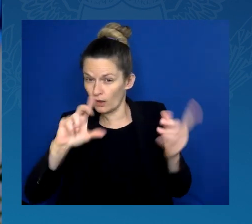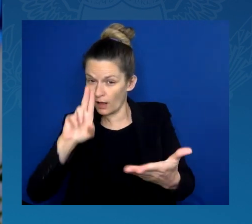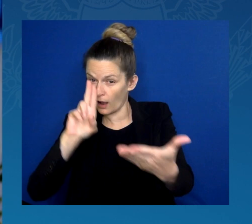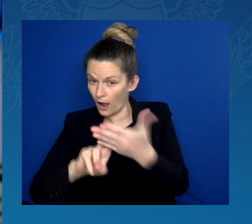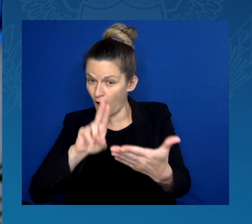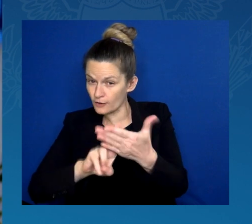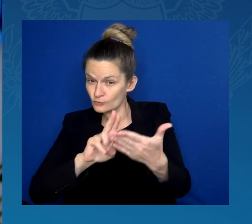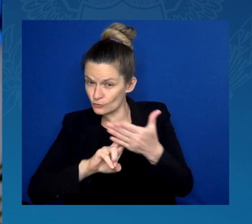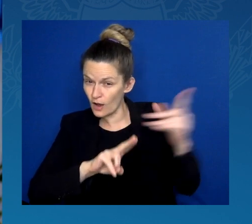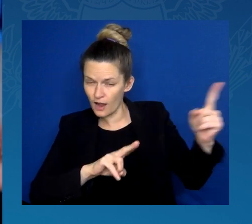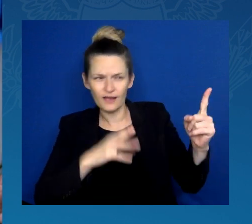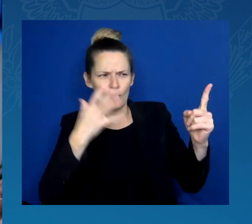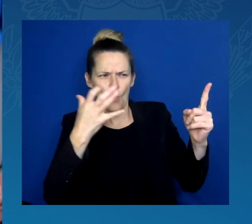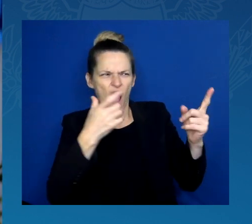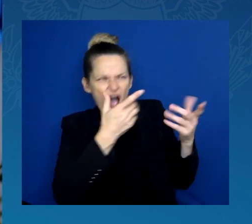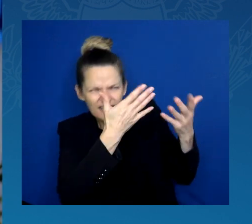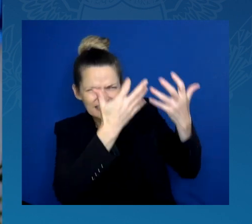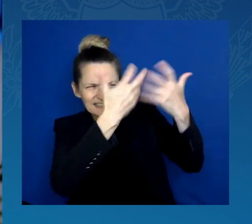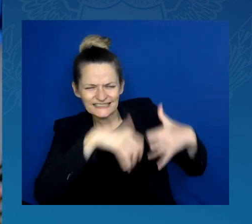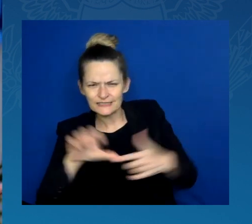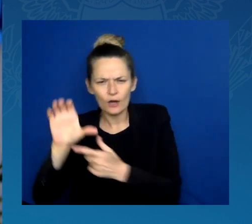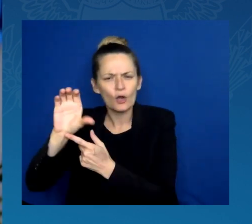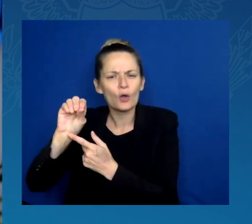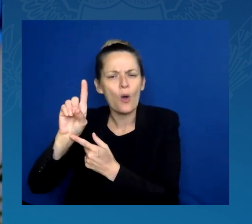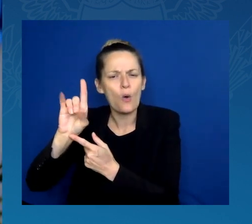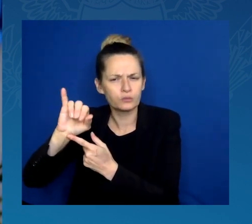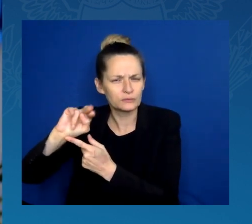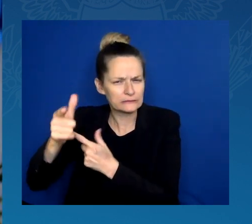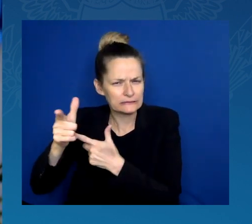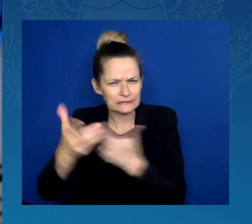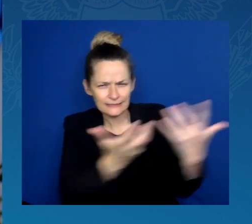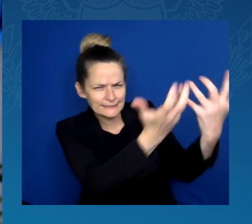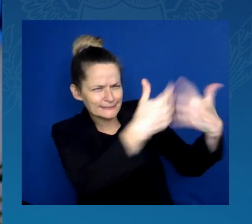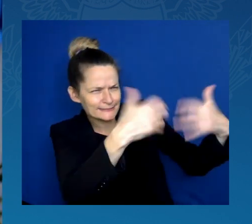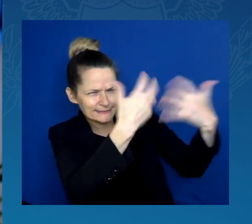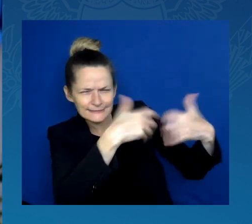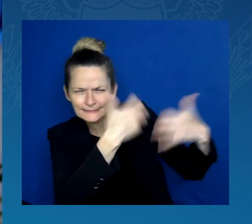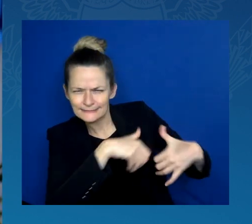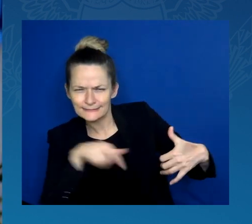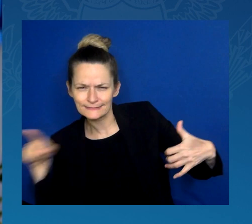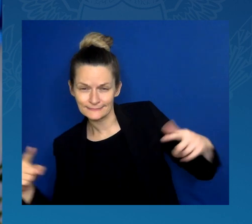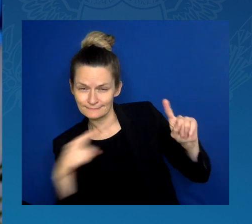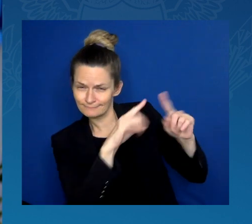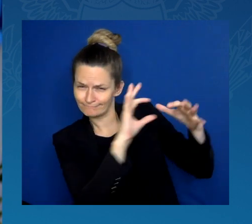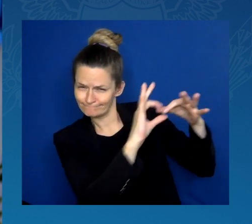And in 2019, those workers had voted to form a union, as you know.